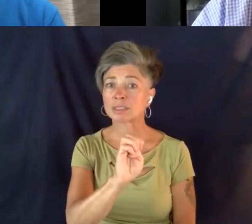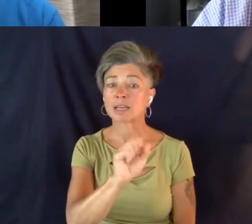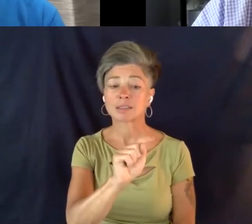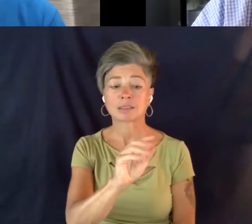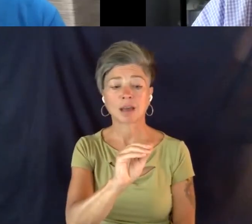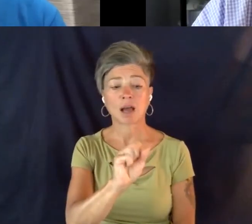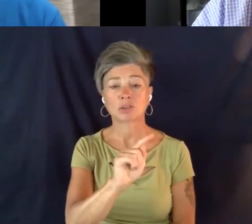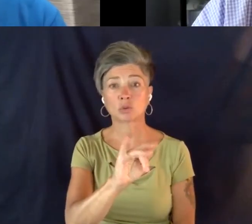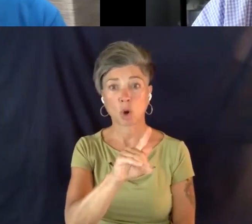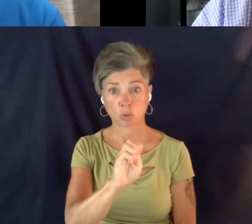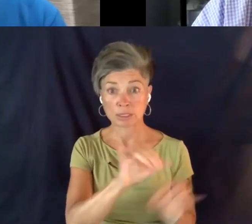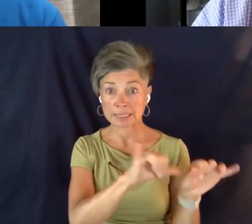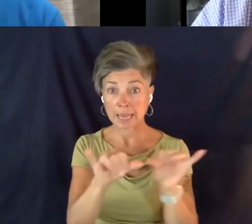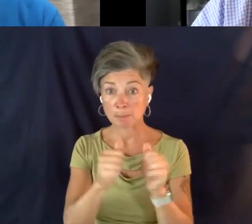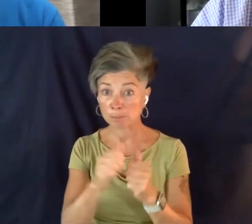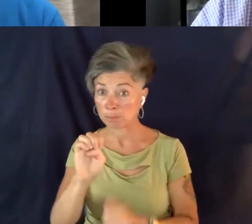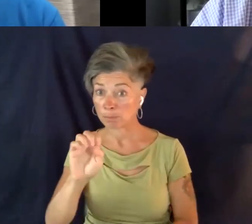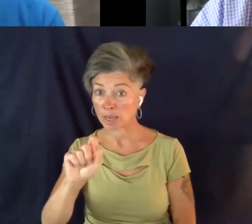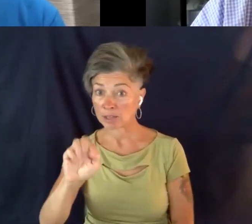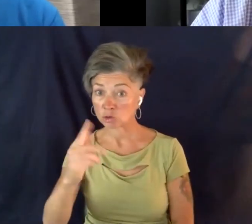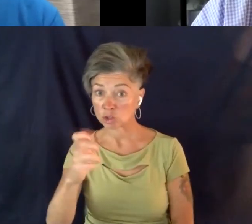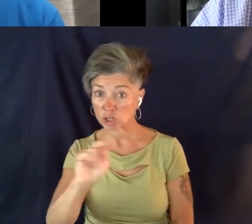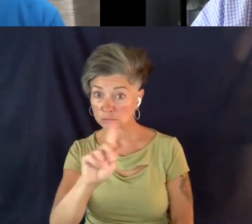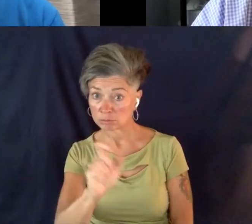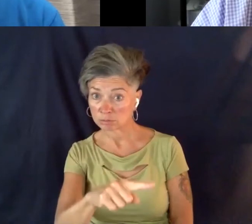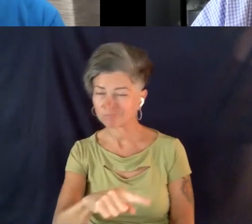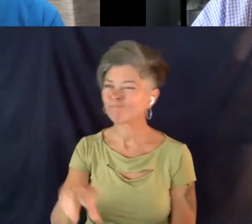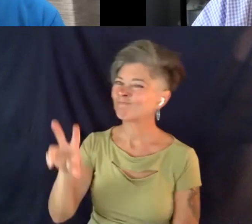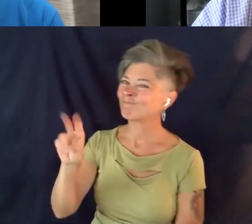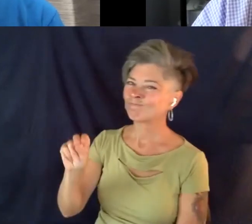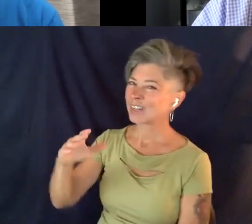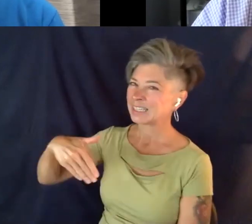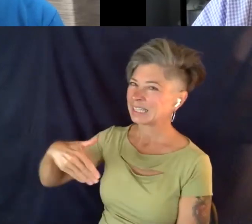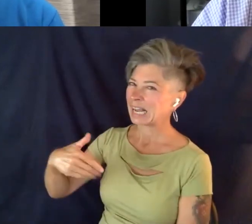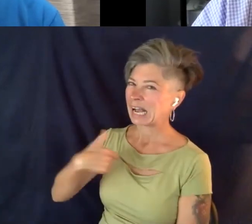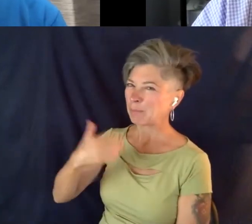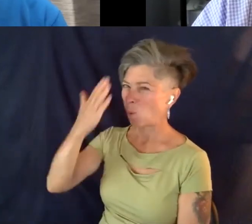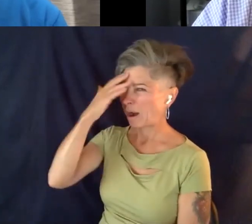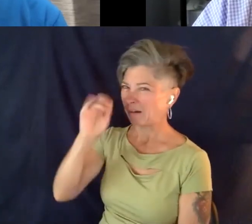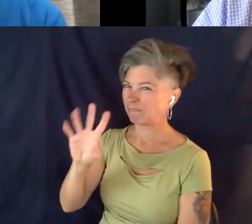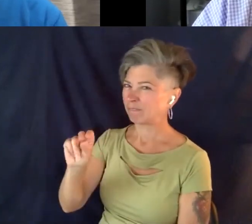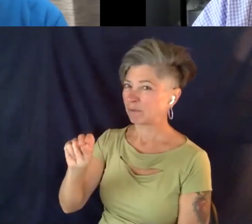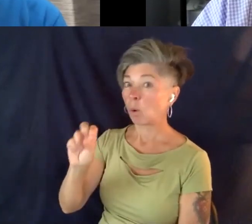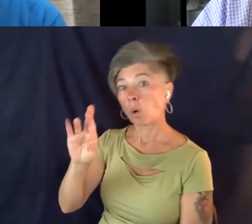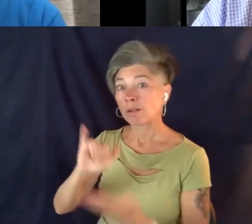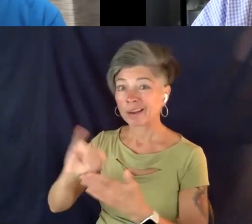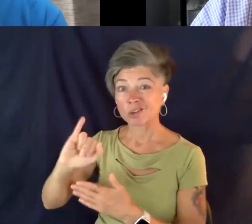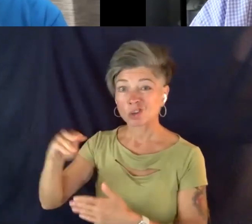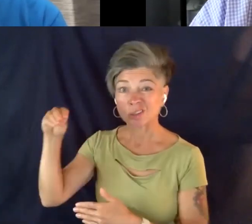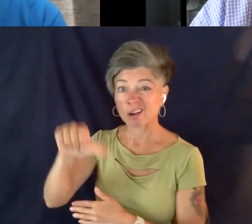Not at this point that I'm familiar with or at least are readily covered. So that's a great question. Yeah.